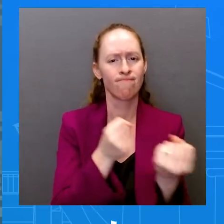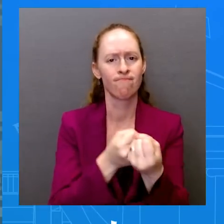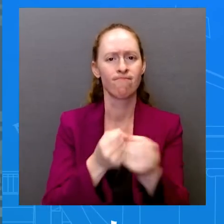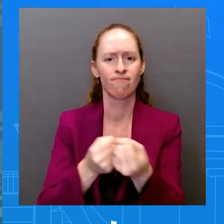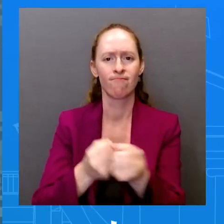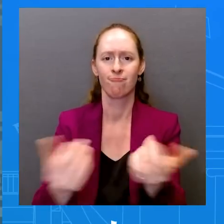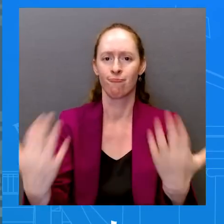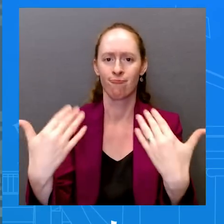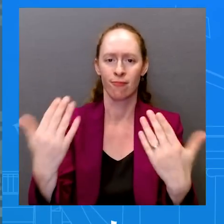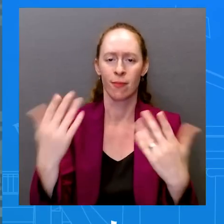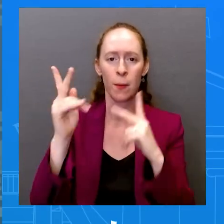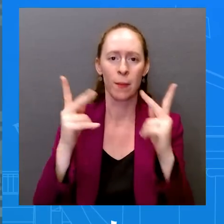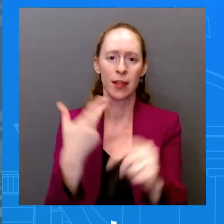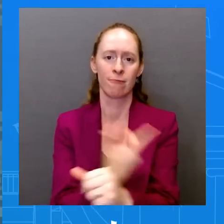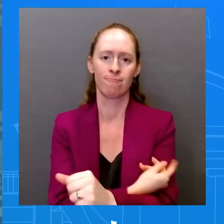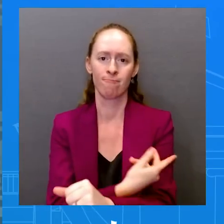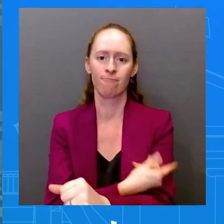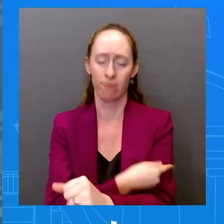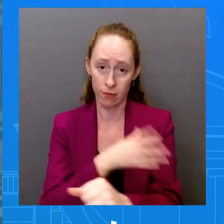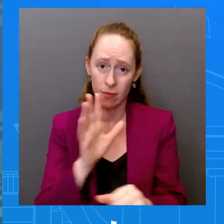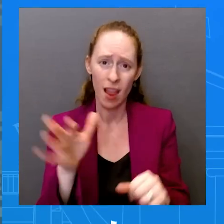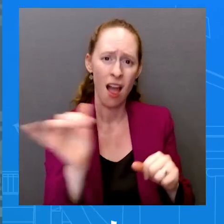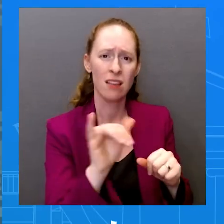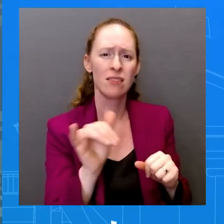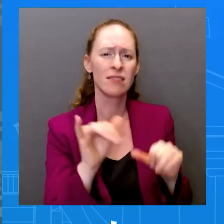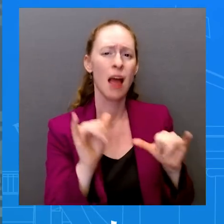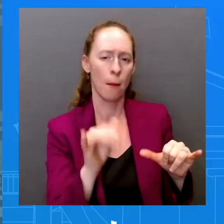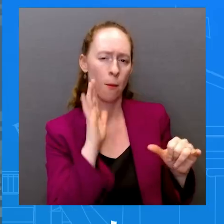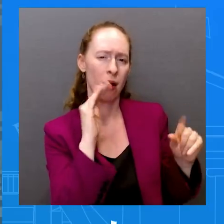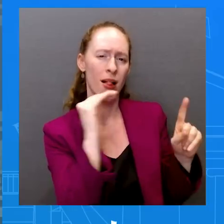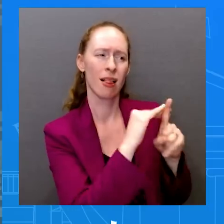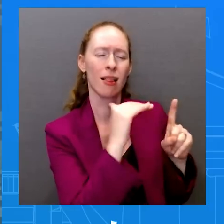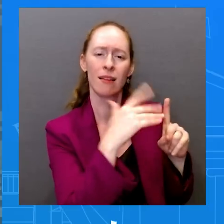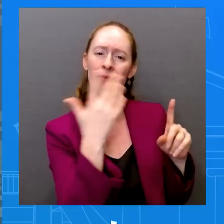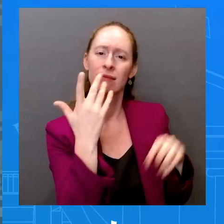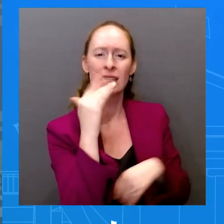for additional COVID-19 funding so we can make important investments